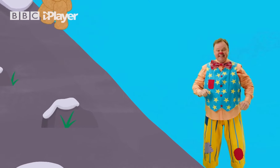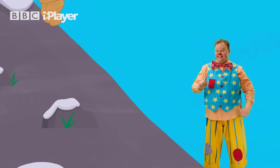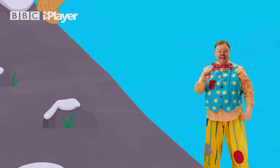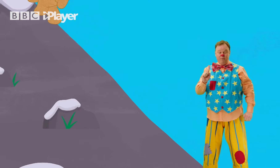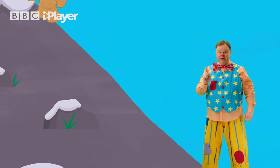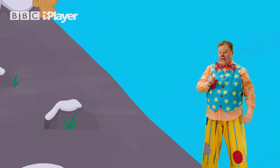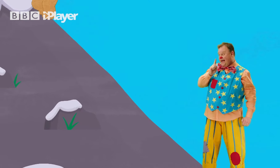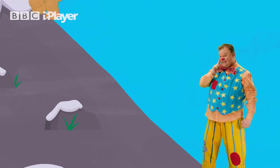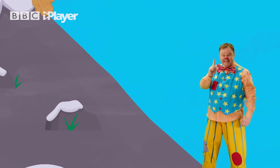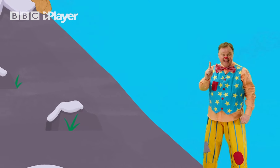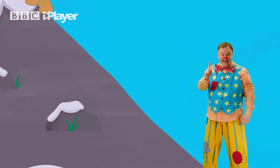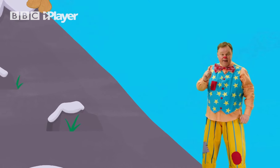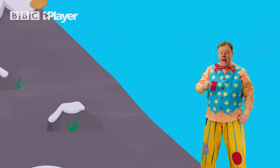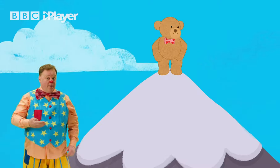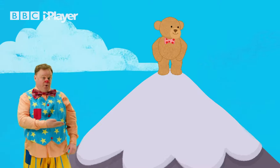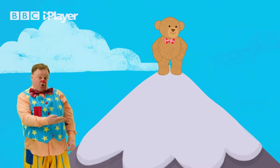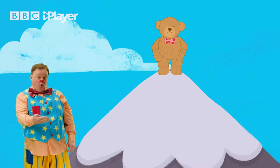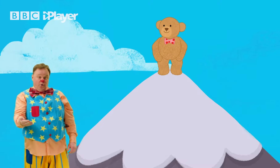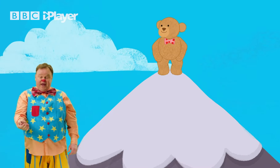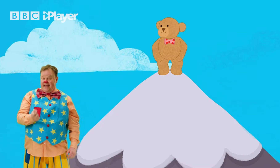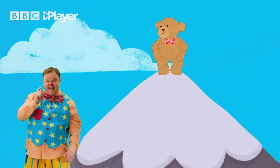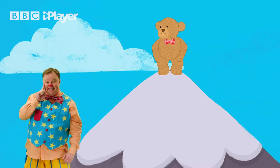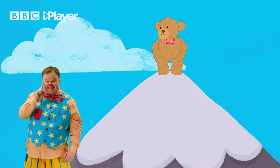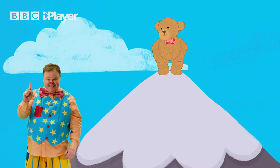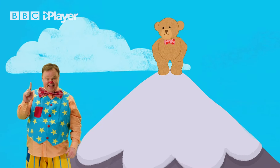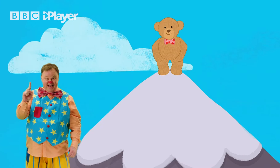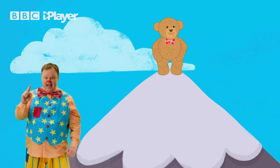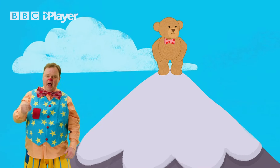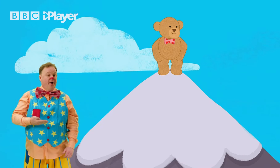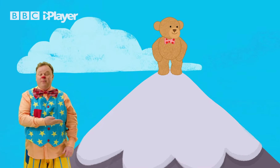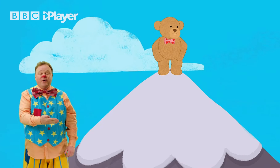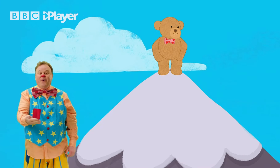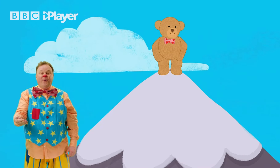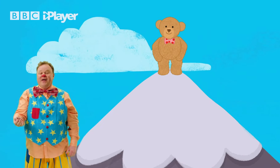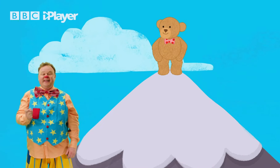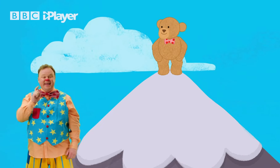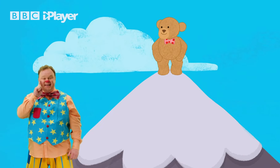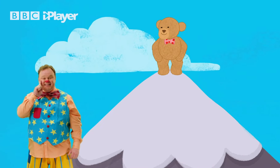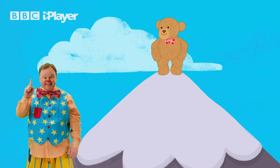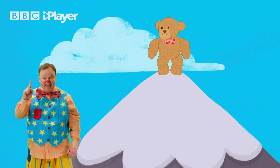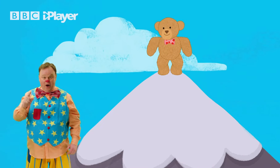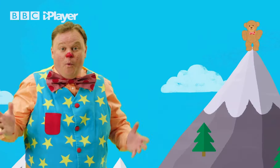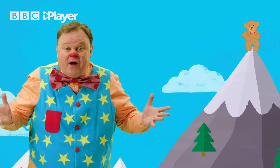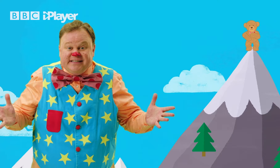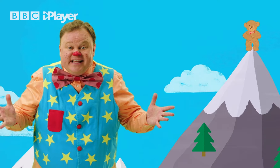to see what he could see but all that he could see but all that he could see was